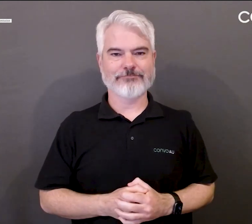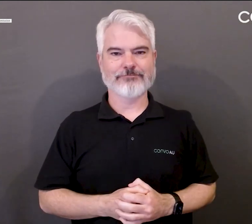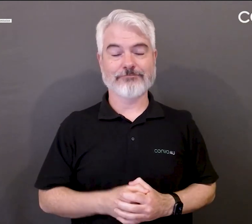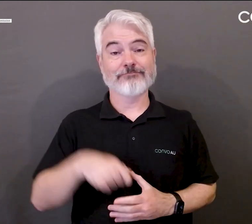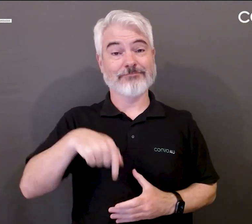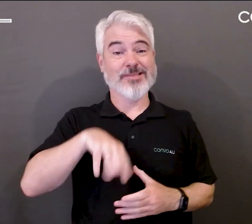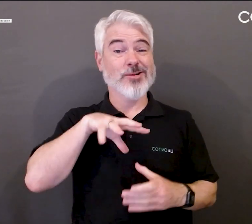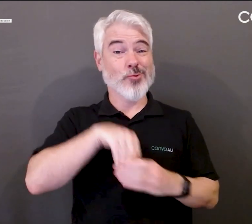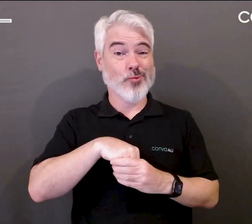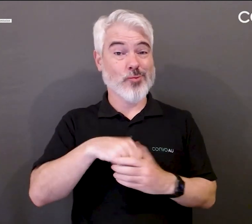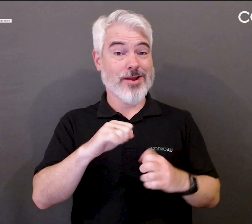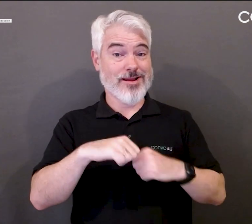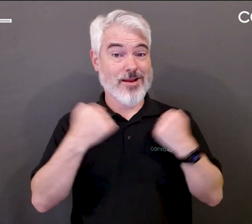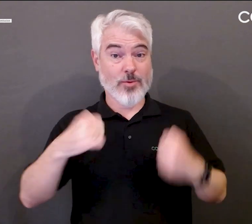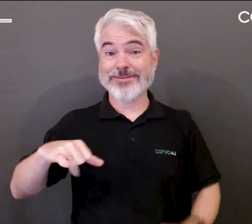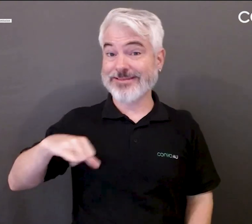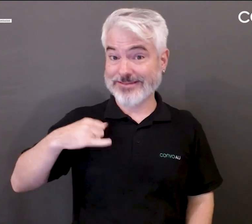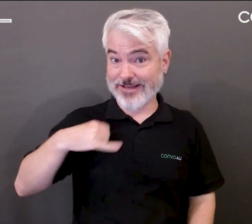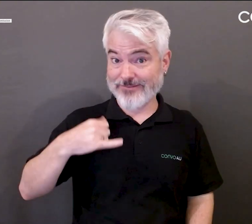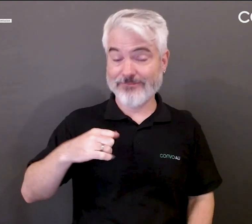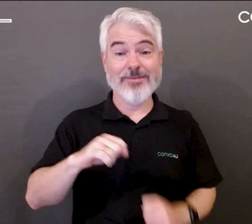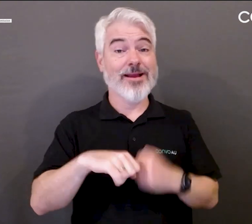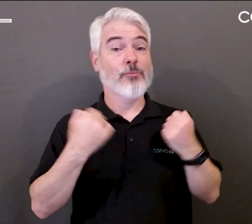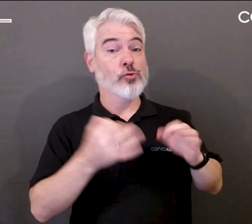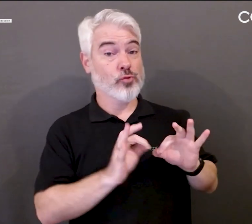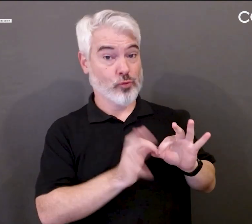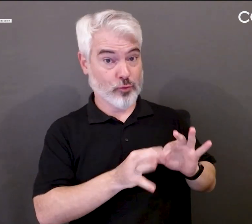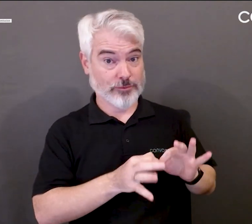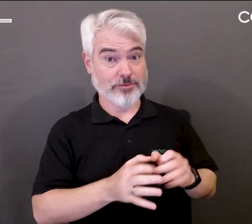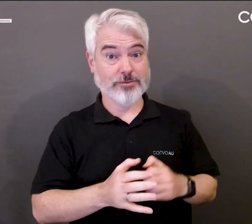This also includes Convo Australia staff and interpreters.